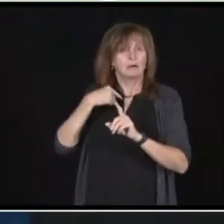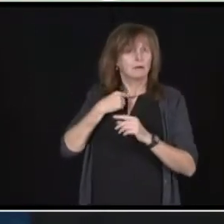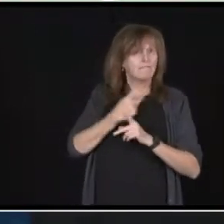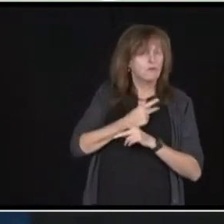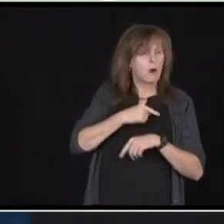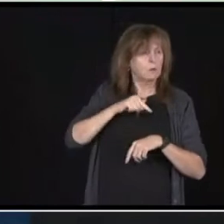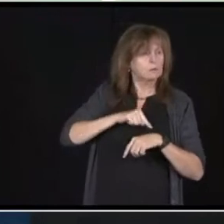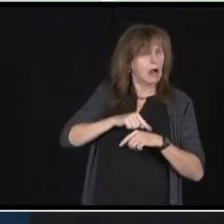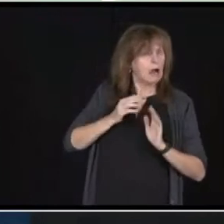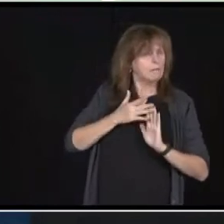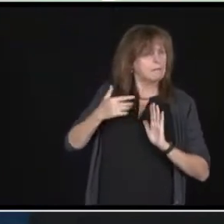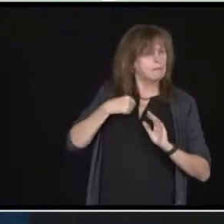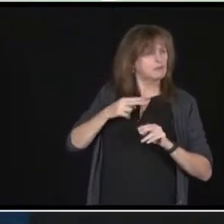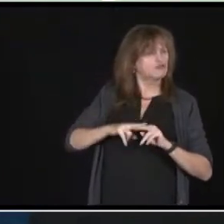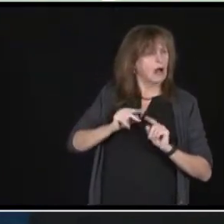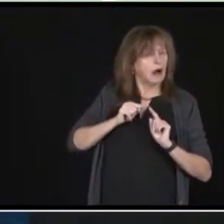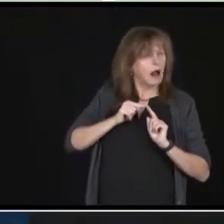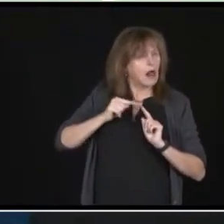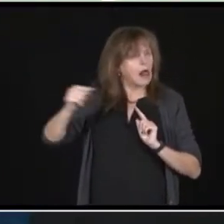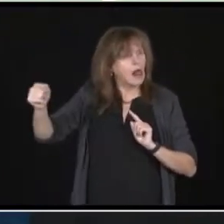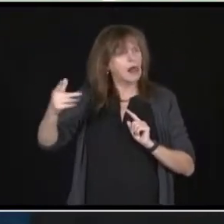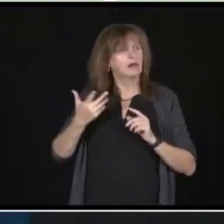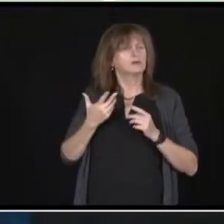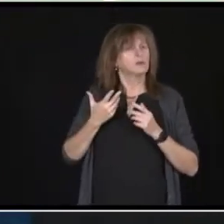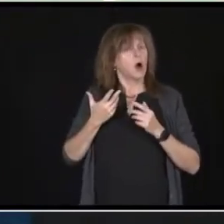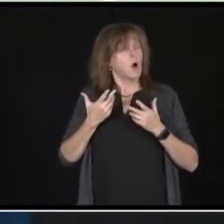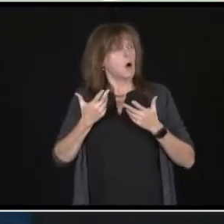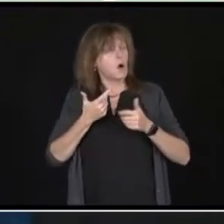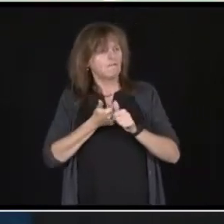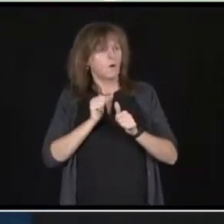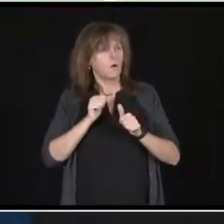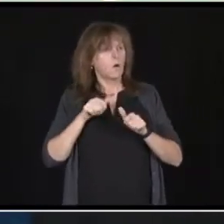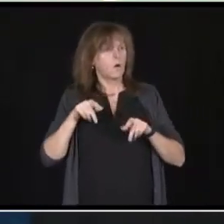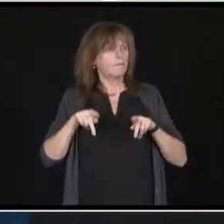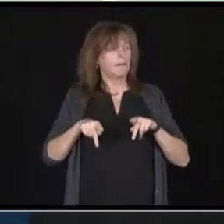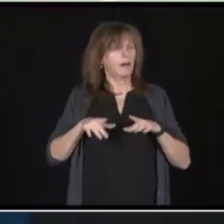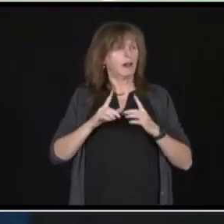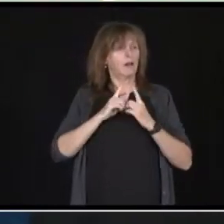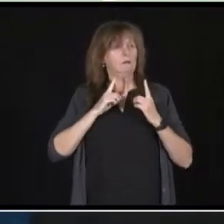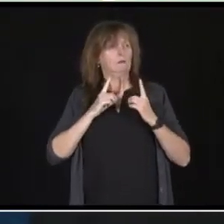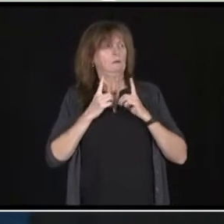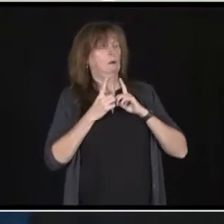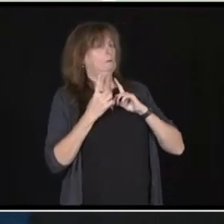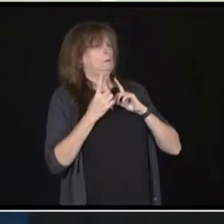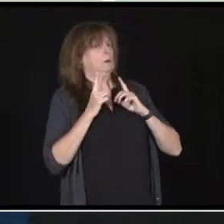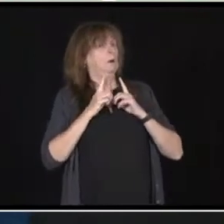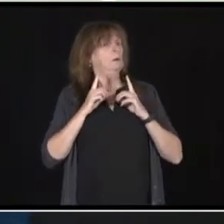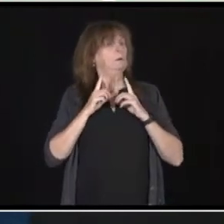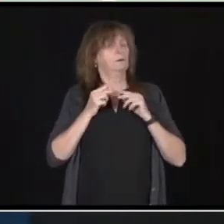applicable for people, but think about also how long the trip is. If it is a long trip, can you keep away for